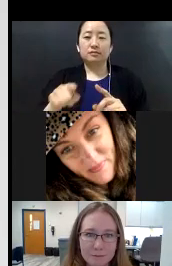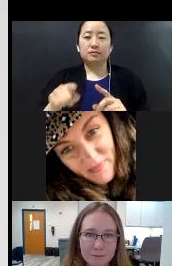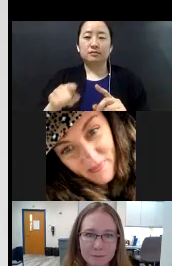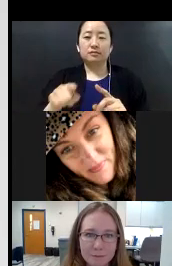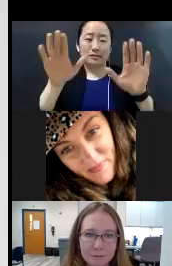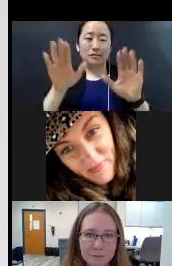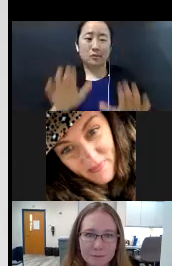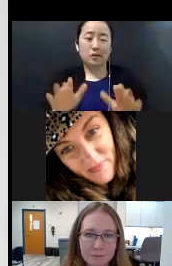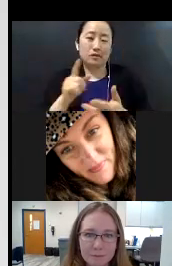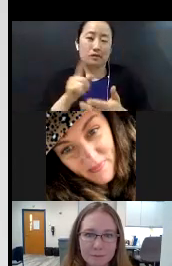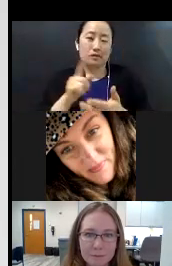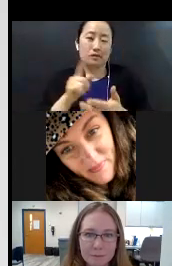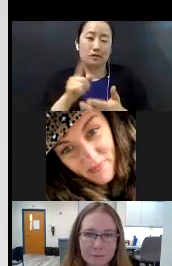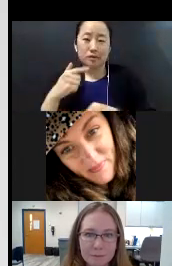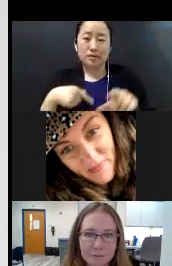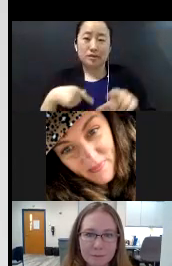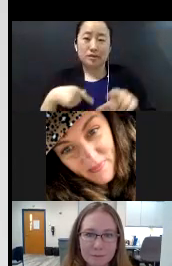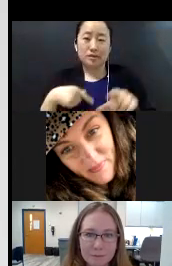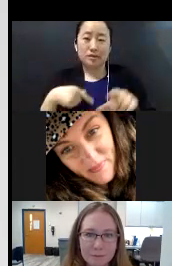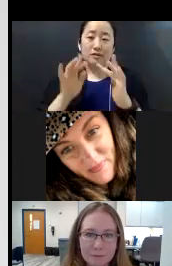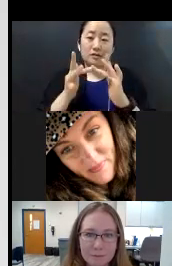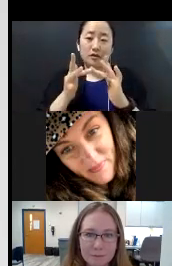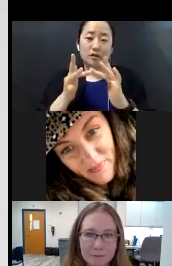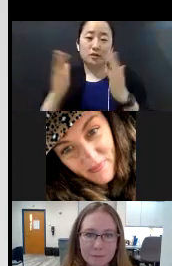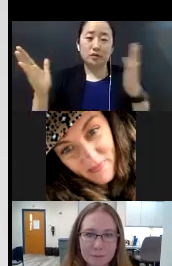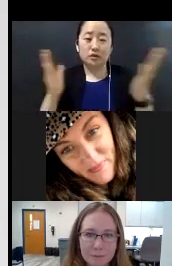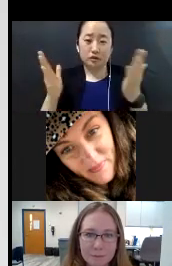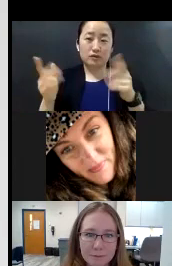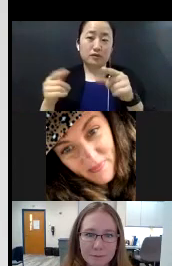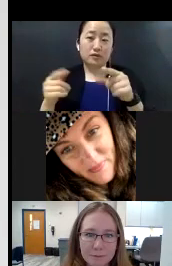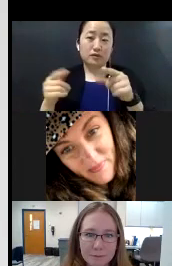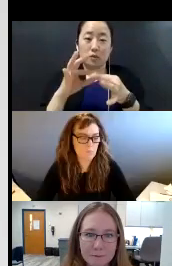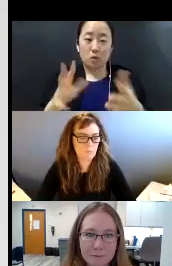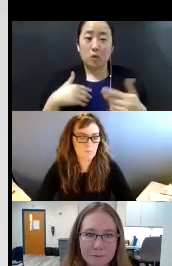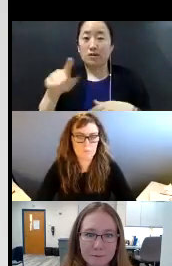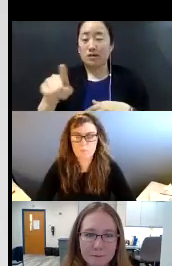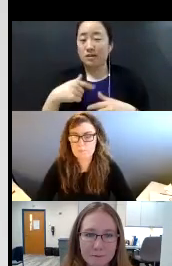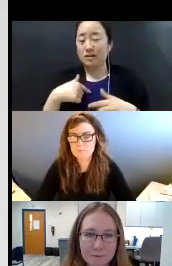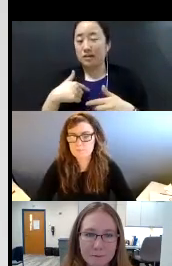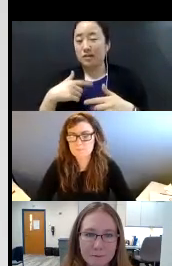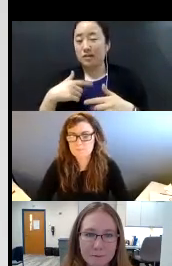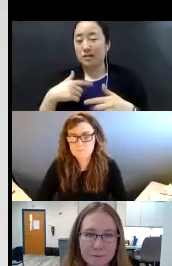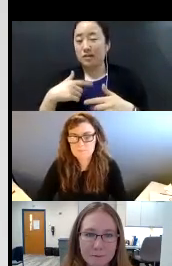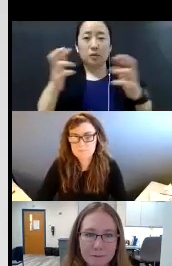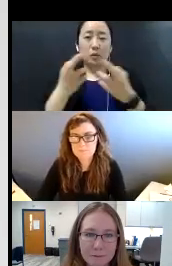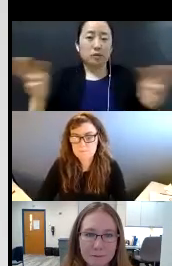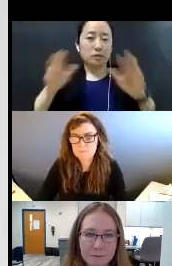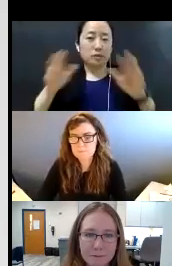VIRTUAL SERVICES COORDINATOR AND I PUT THEIR RESOURCES ON A SLIDE AS WELL. THEY ARE FANTASTIC RESOURCES SPECIFICALLY FOR